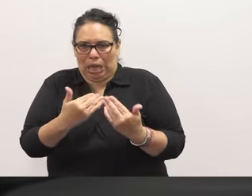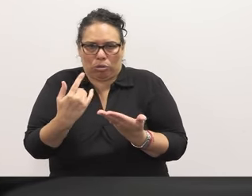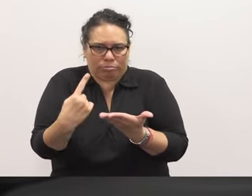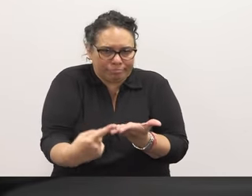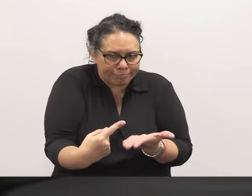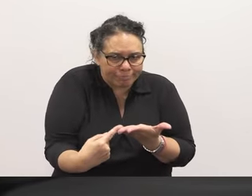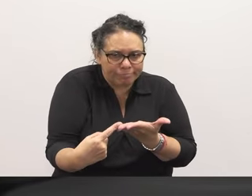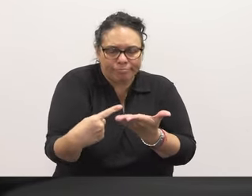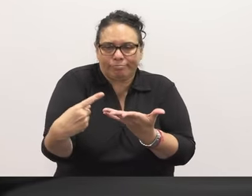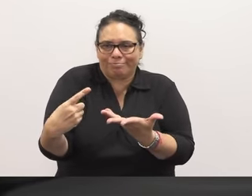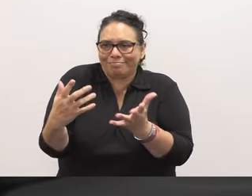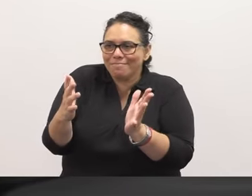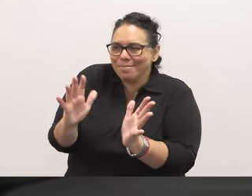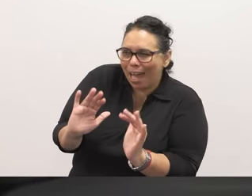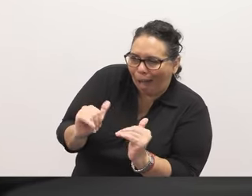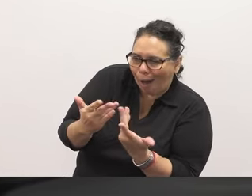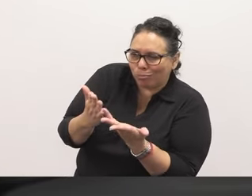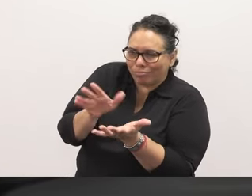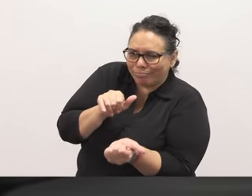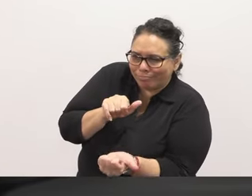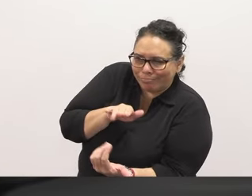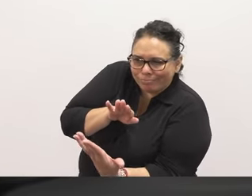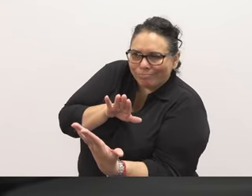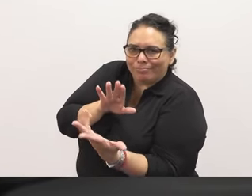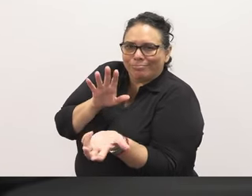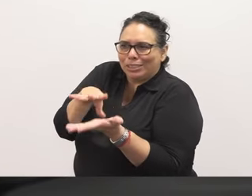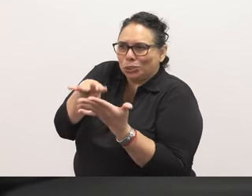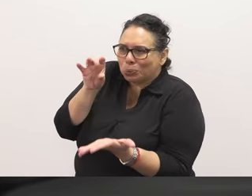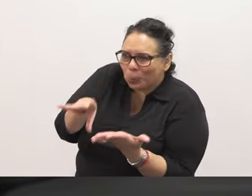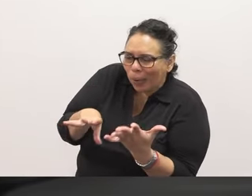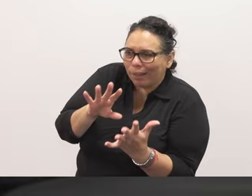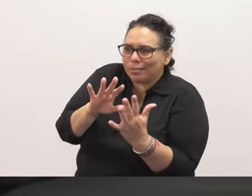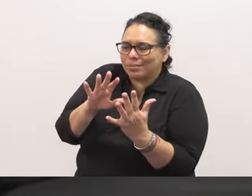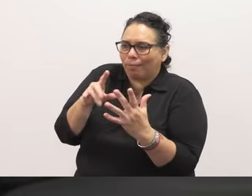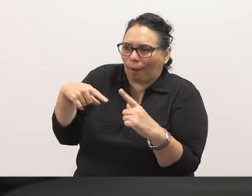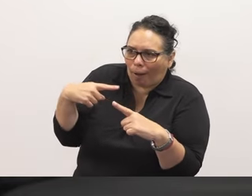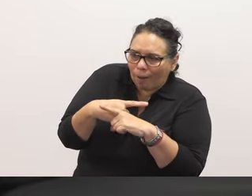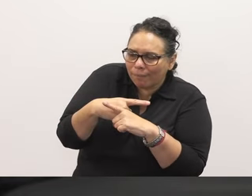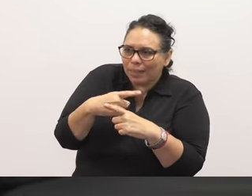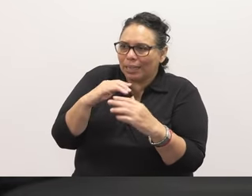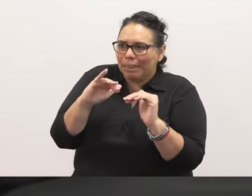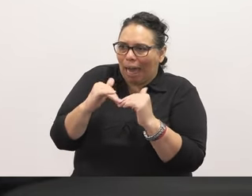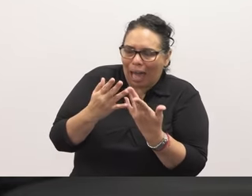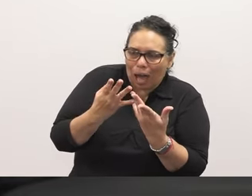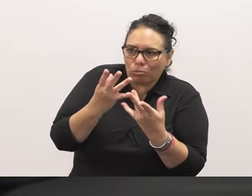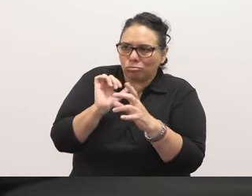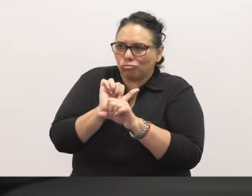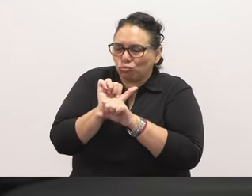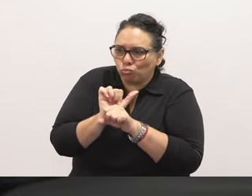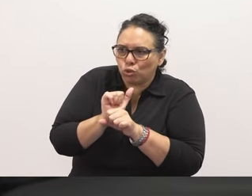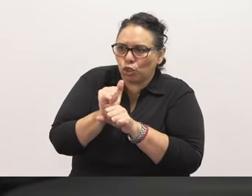students and the conflicts that they had and how they worked through those. And that's reflected in their suspension data,